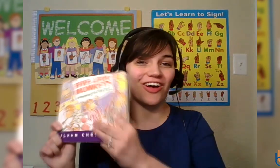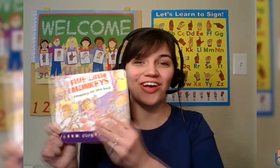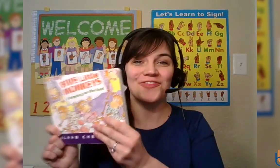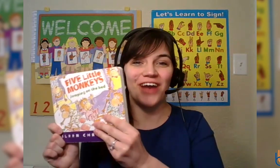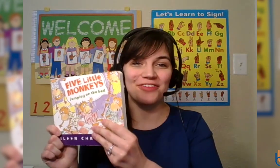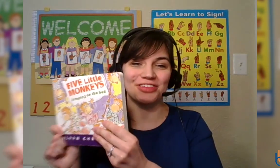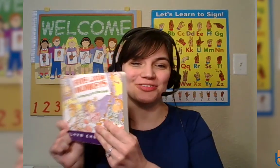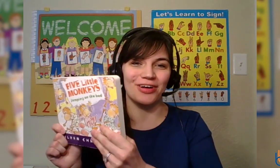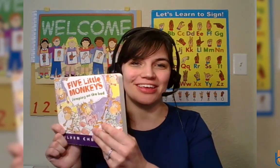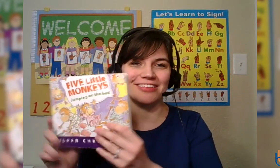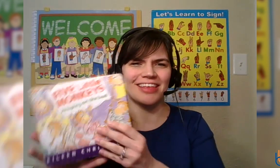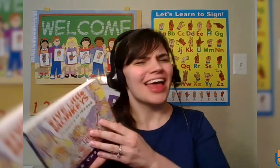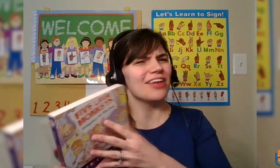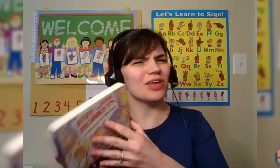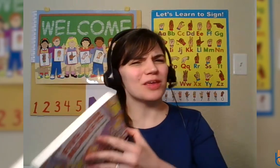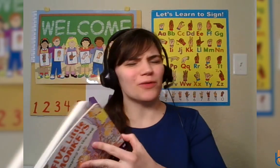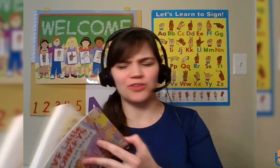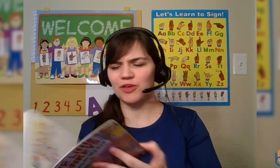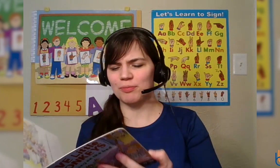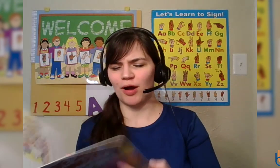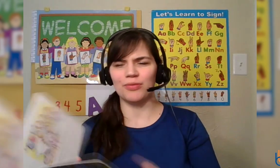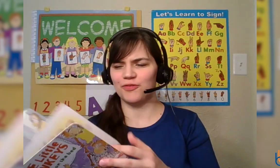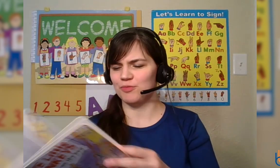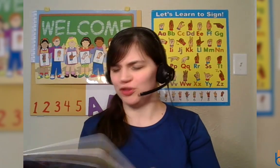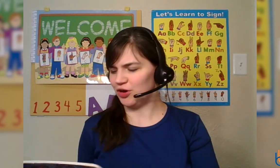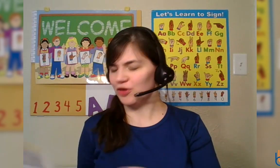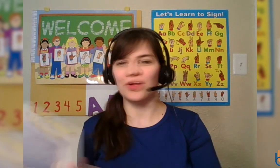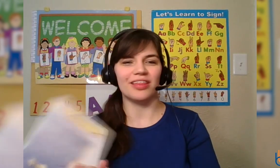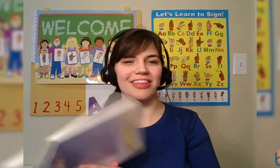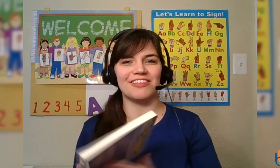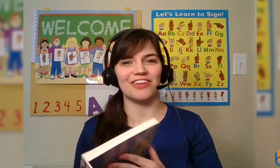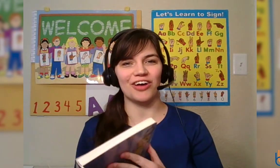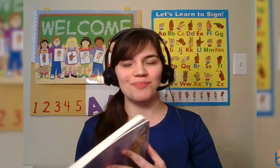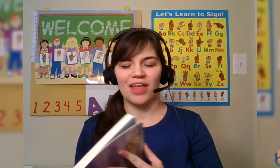Five Little Monkeys. Now I think most of you are probably familiar with this song,